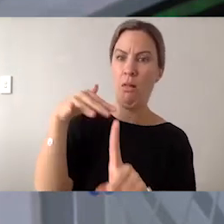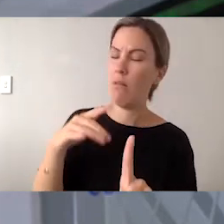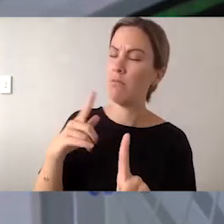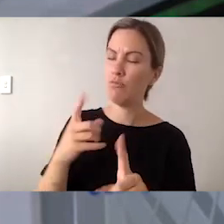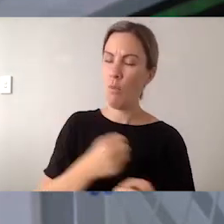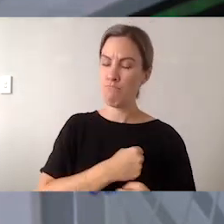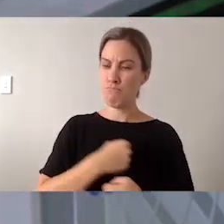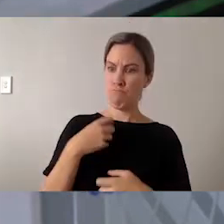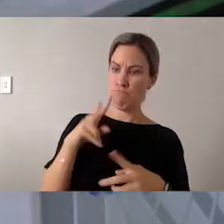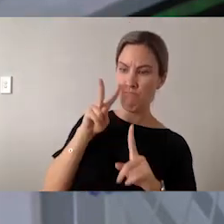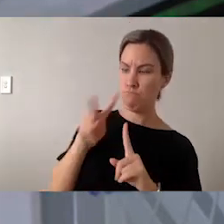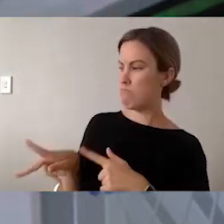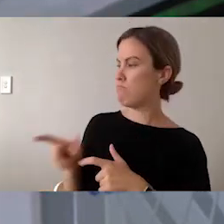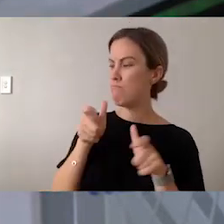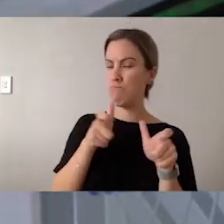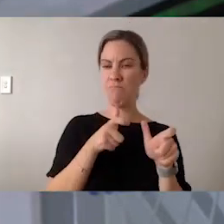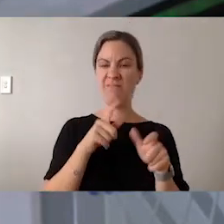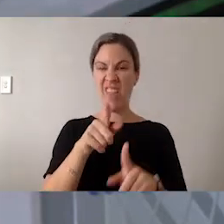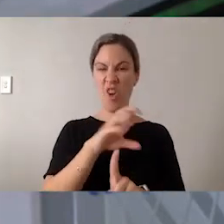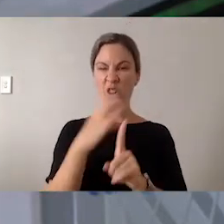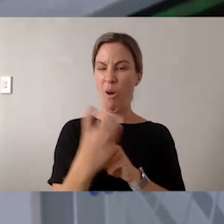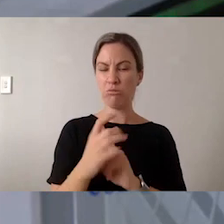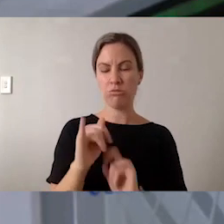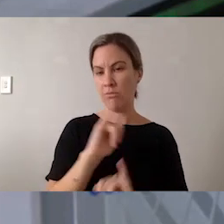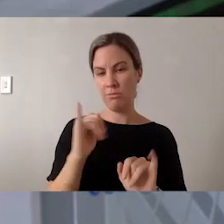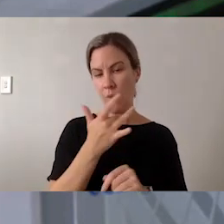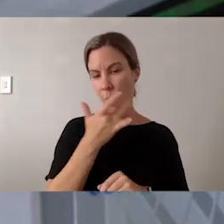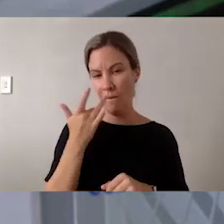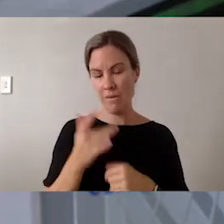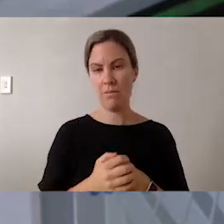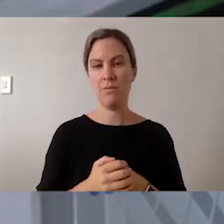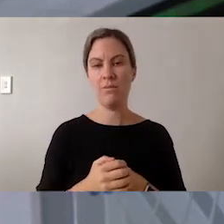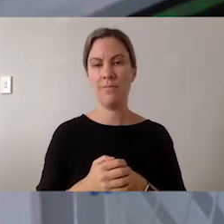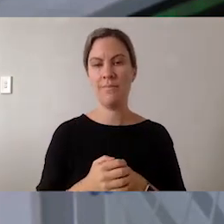culture wasn't great there. The board let that CEO go, and brought